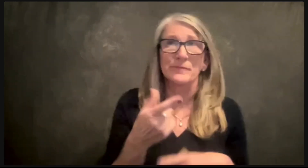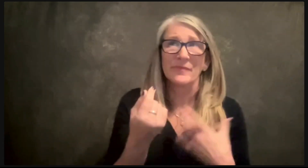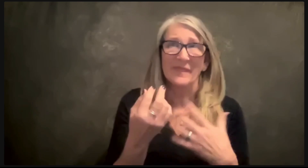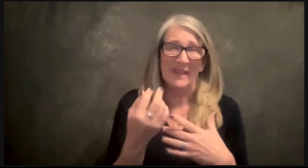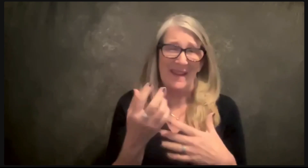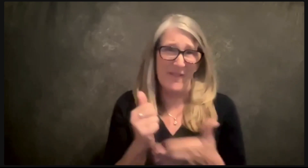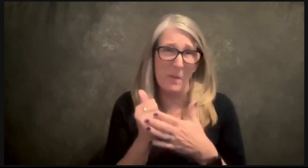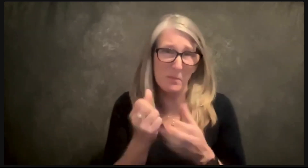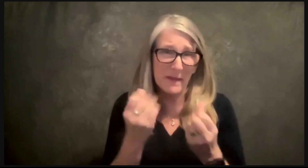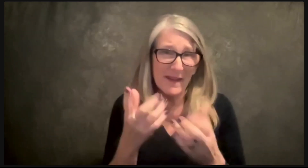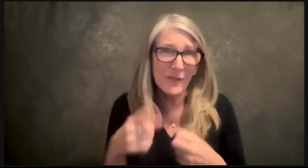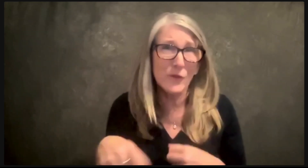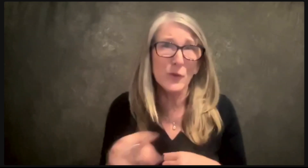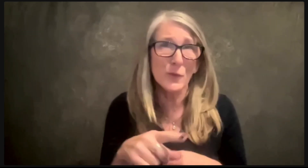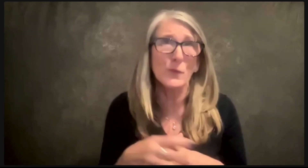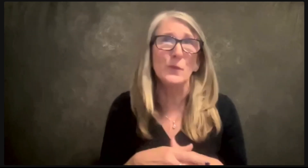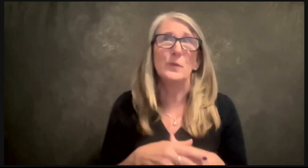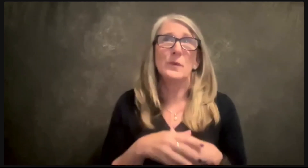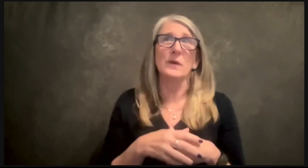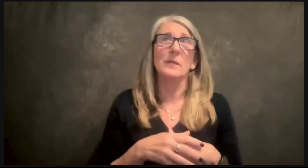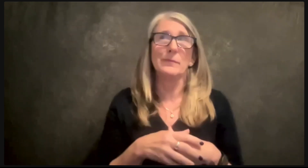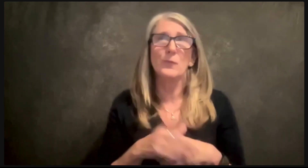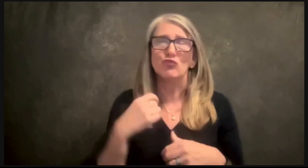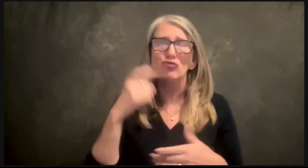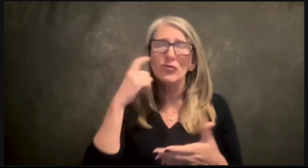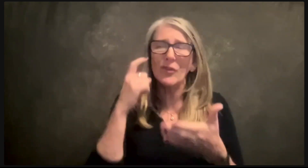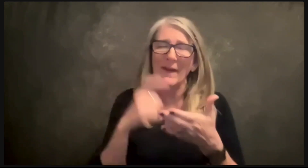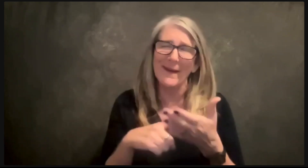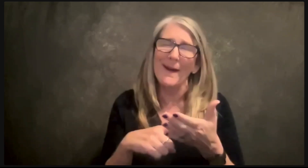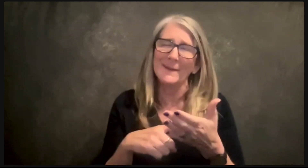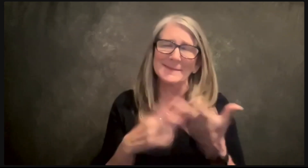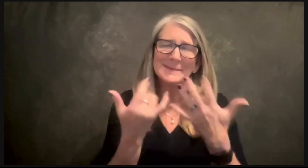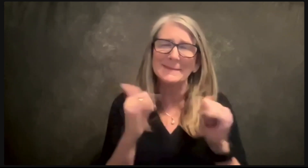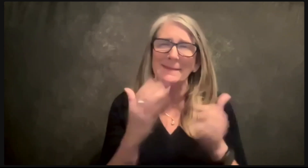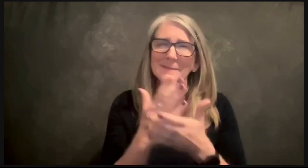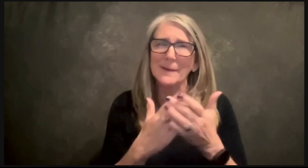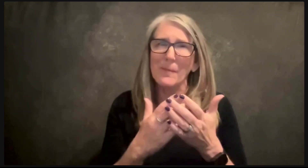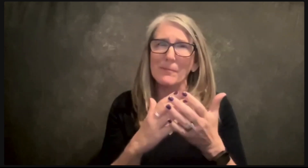By the way, our resources are all free. I know that our resources have helped many of you.